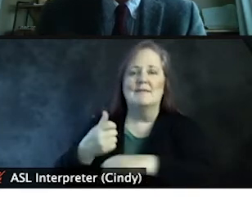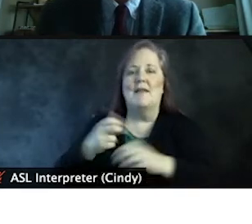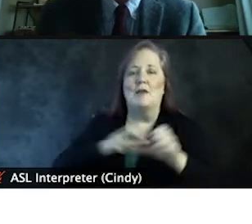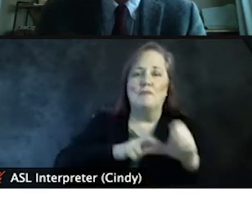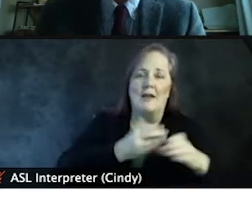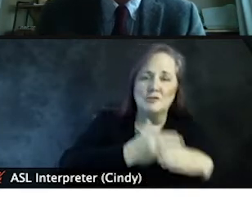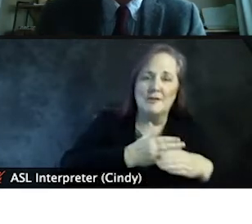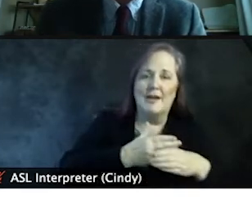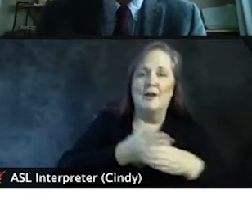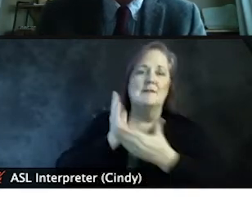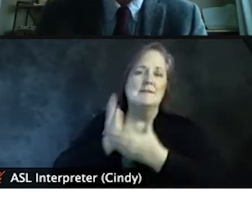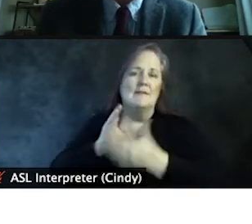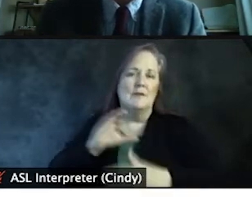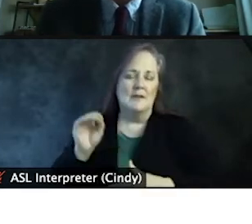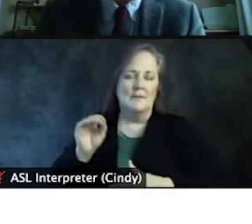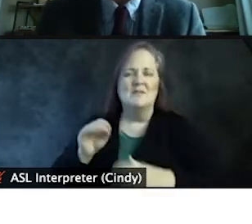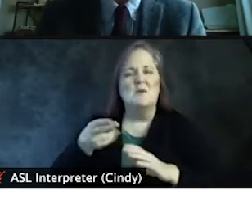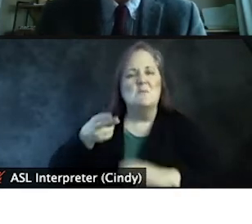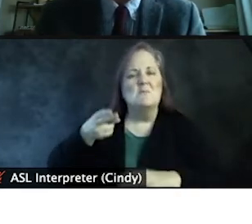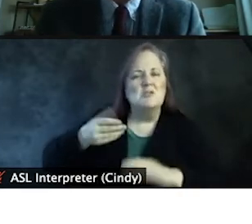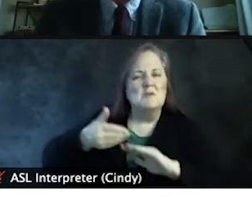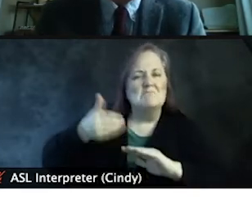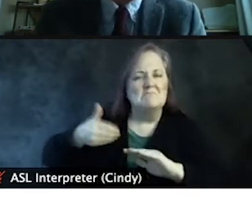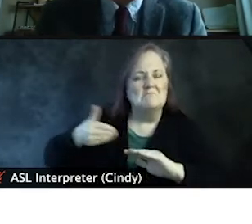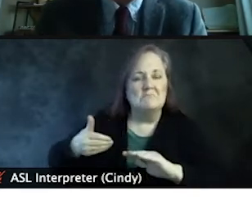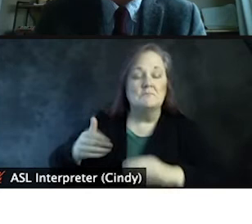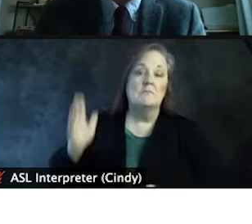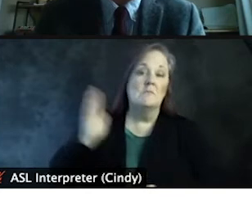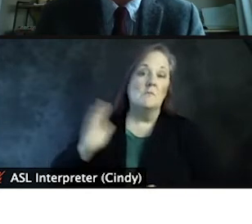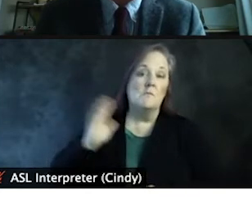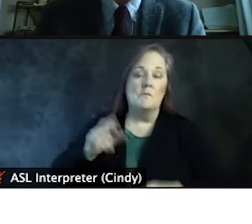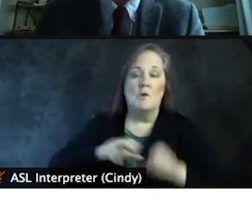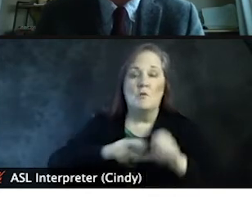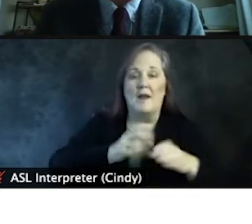that would cover work, workplace injuries, with workers compensation and so forth.